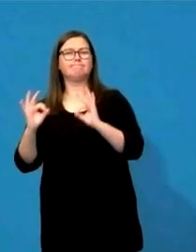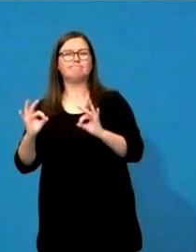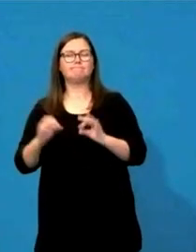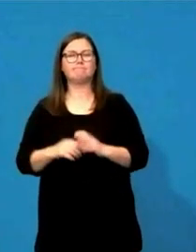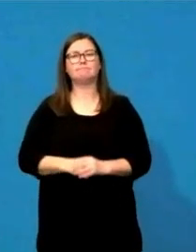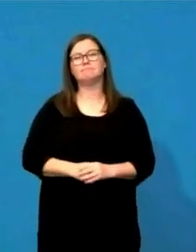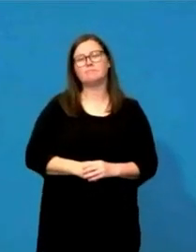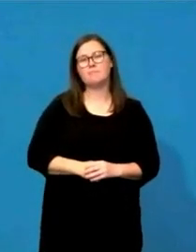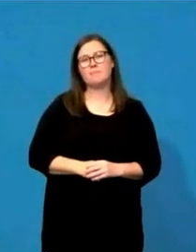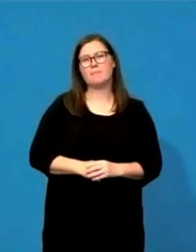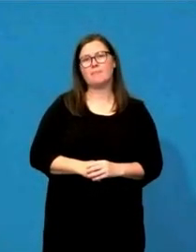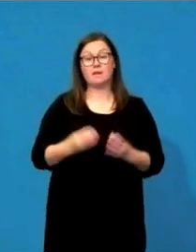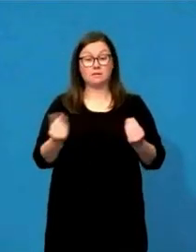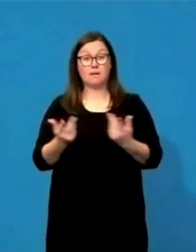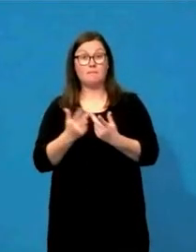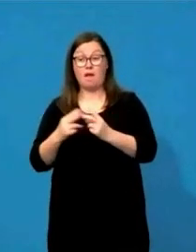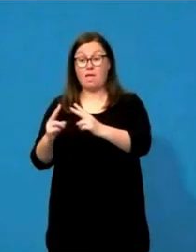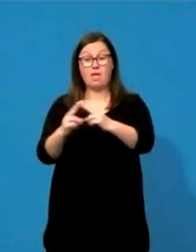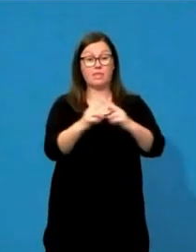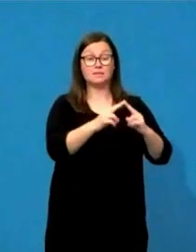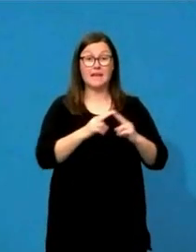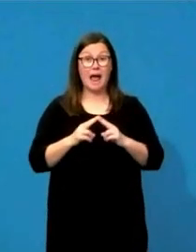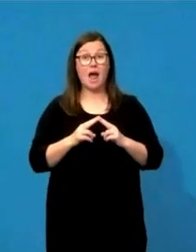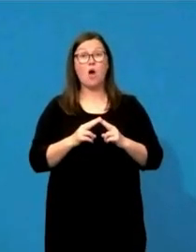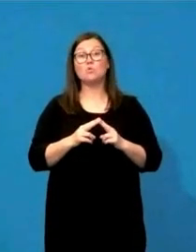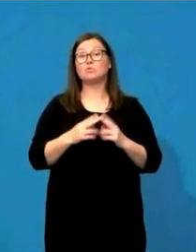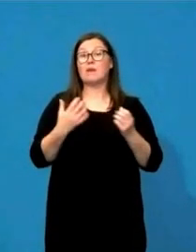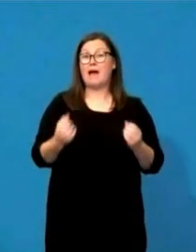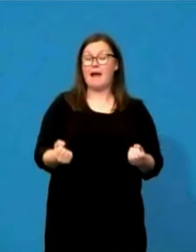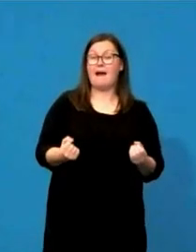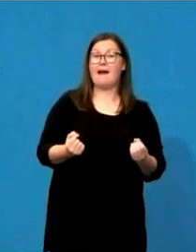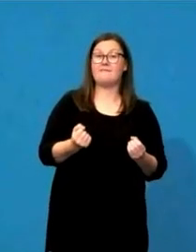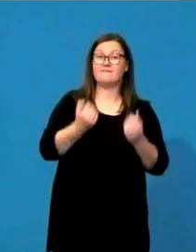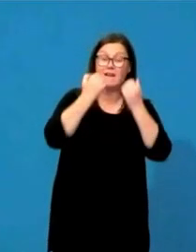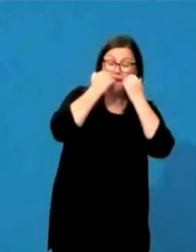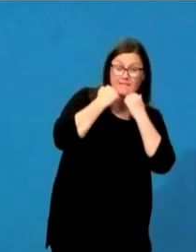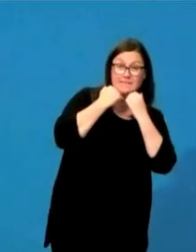Connecter, but they also have evidence, access and plan coordination. We don't have that because we don't have an AMS.